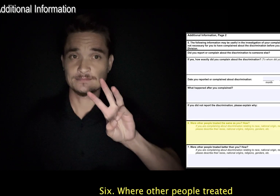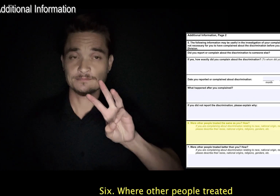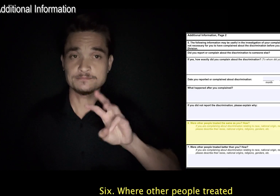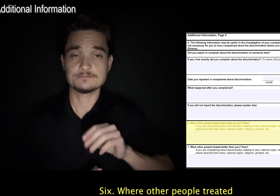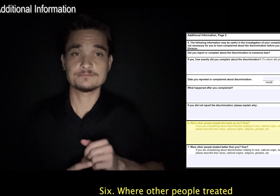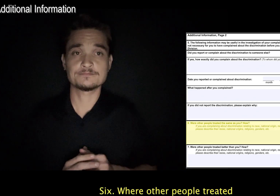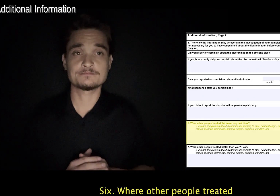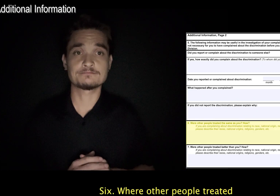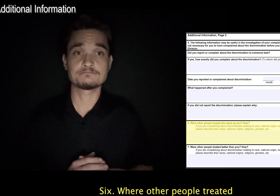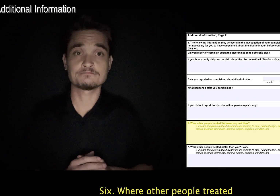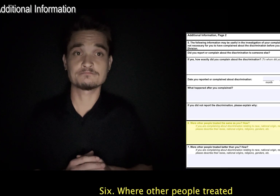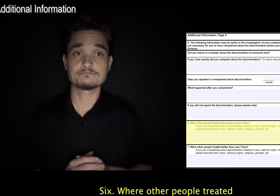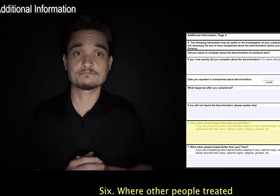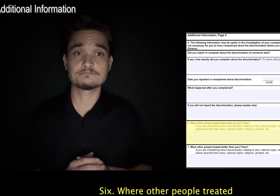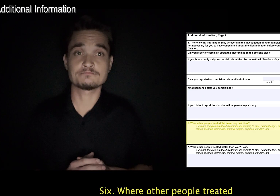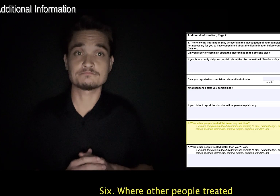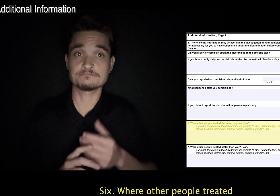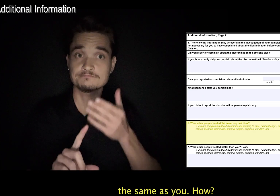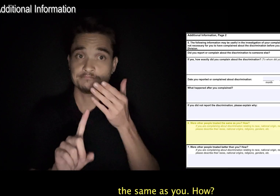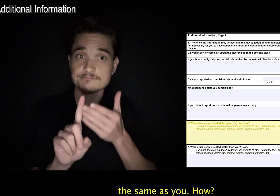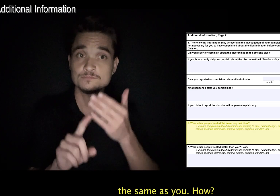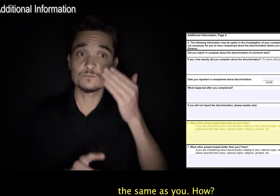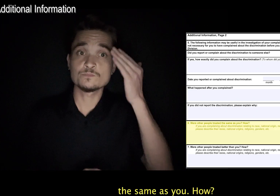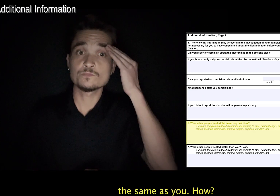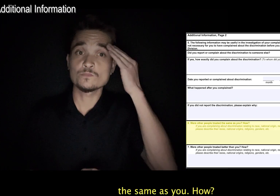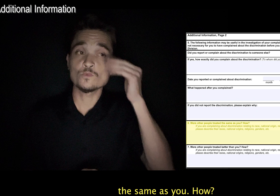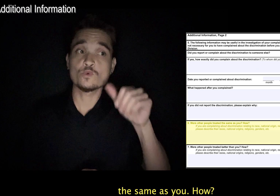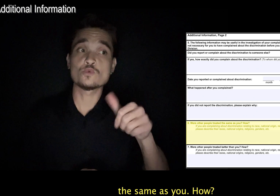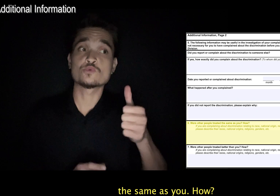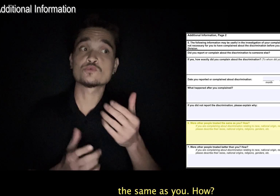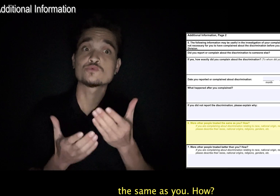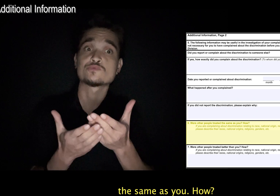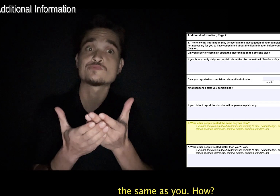Six. Where other people treated the same as you. How?